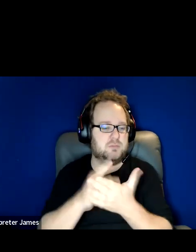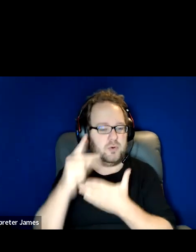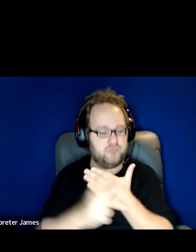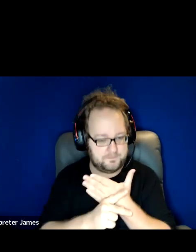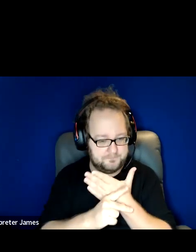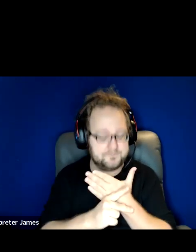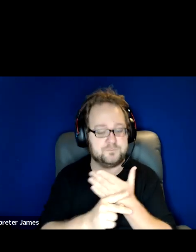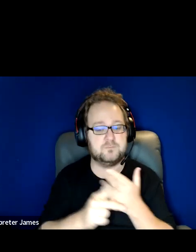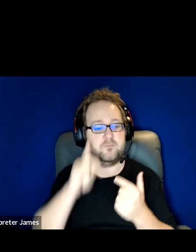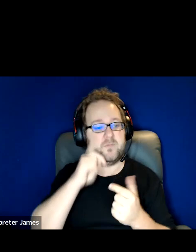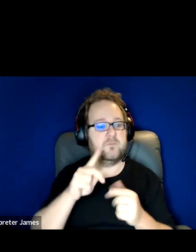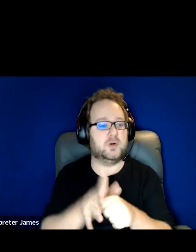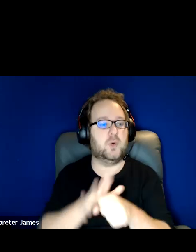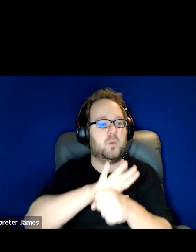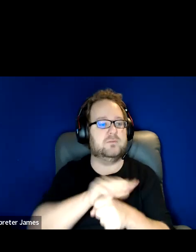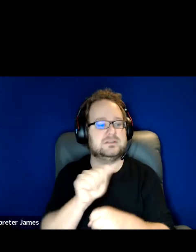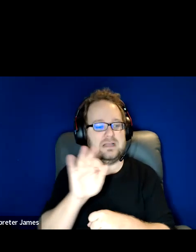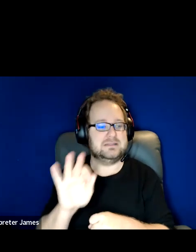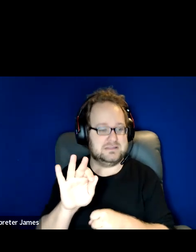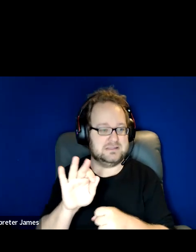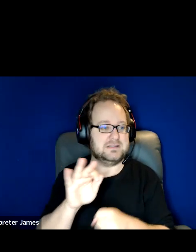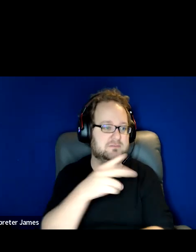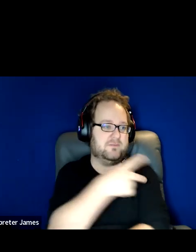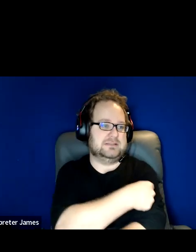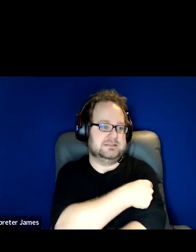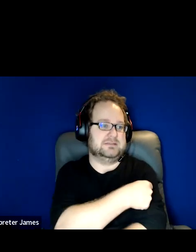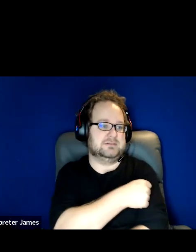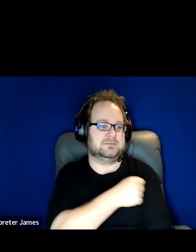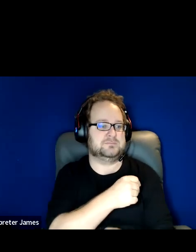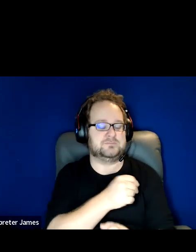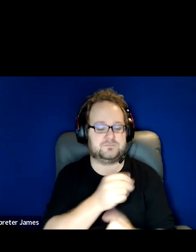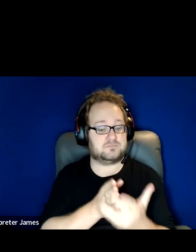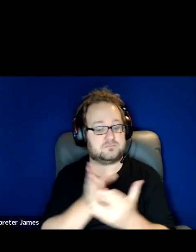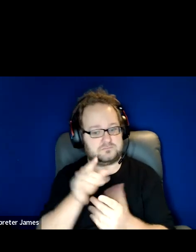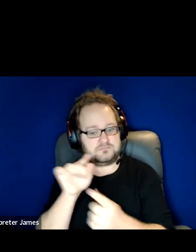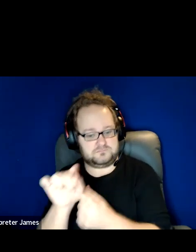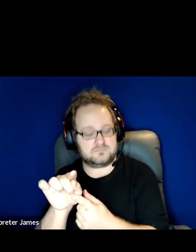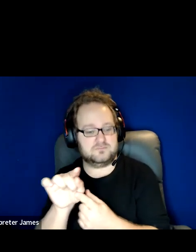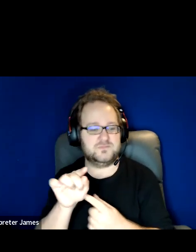COVID 19 and through this commercialization. Next slide